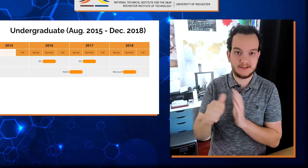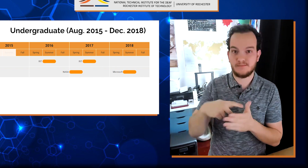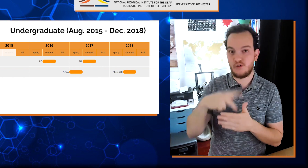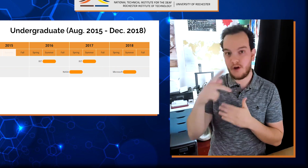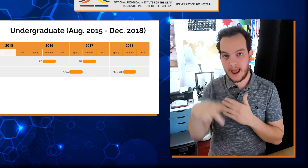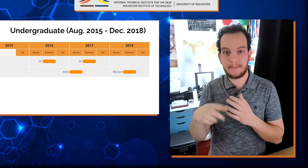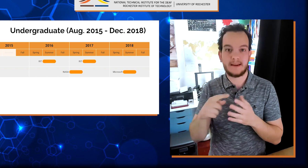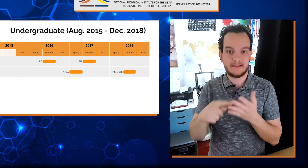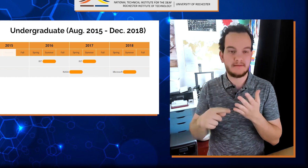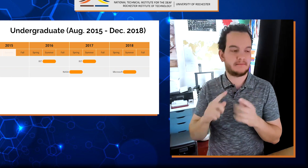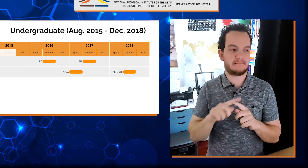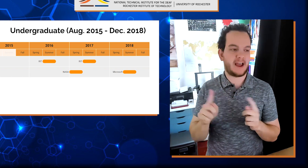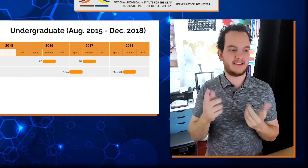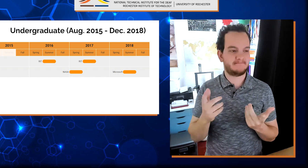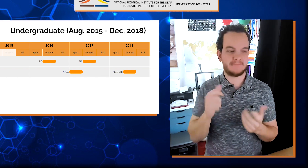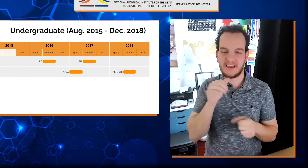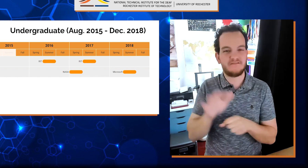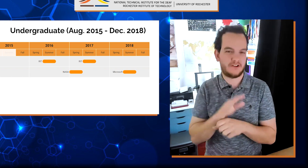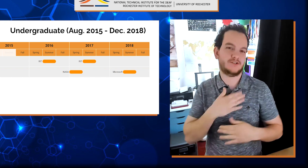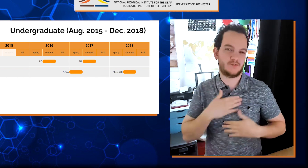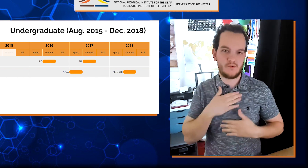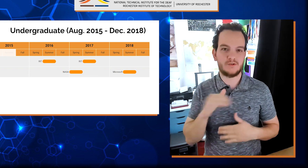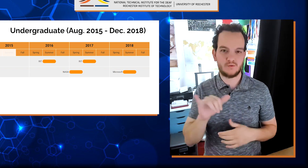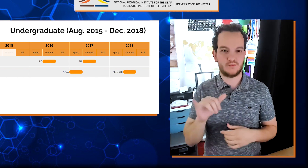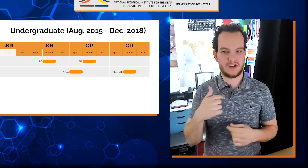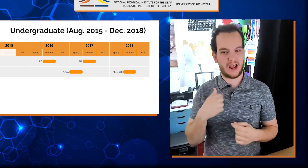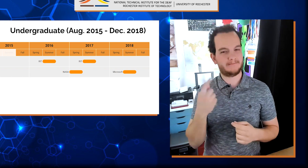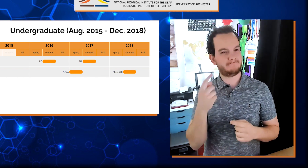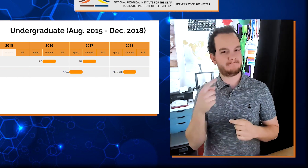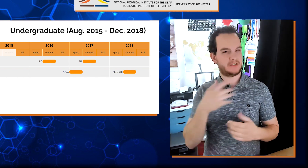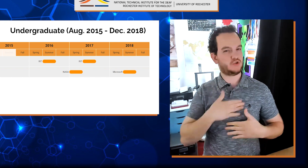I did develop a lot of skills and had a good experience,